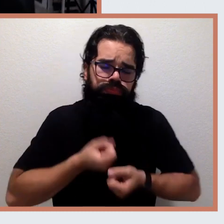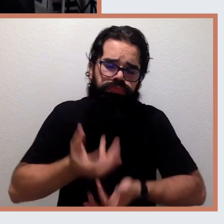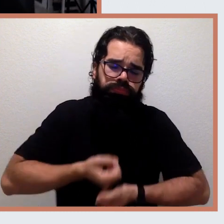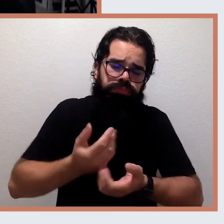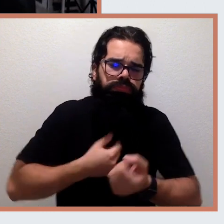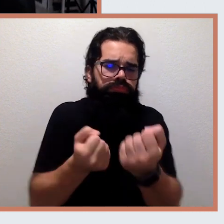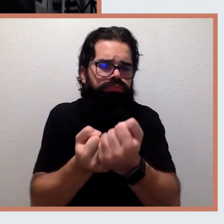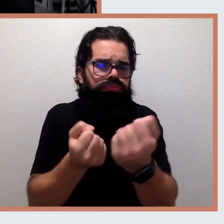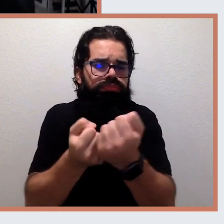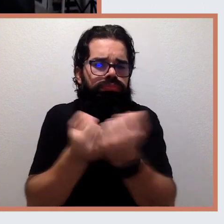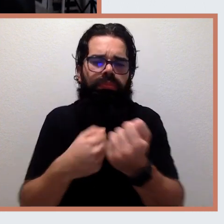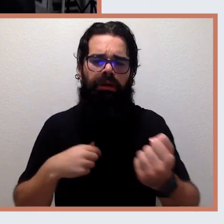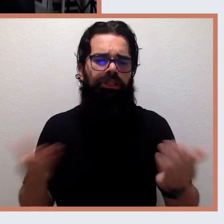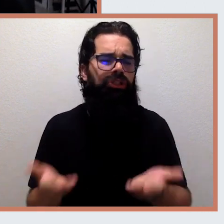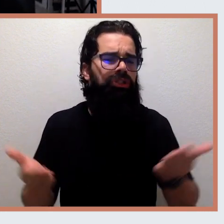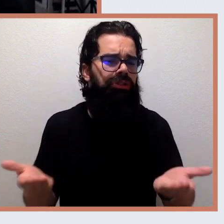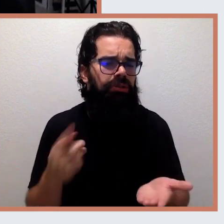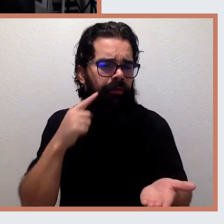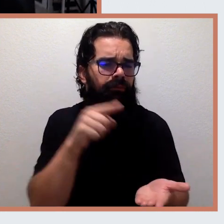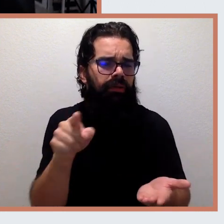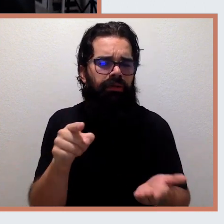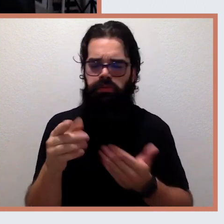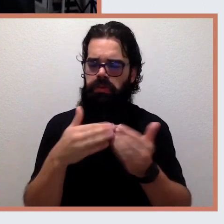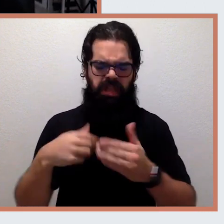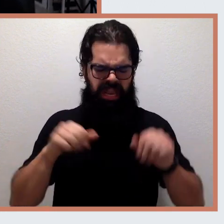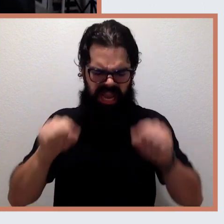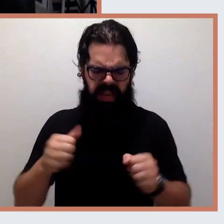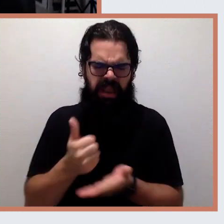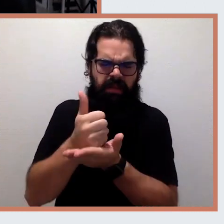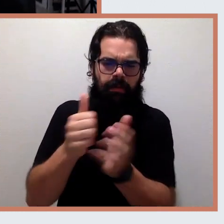or advise or even just to listen, you know, I'm here.